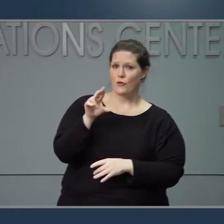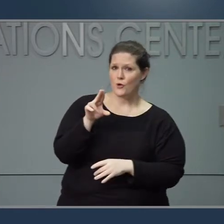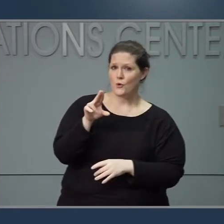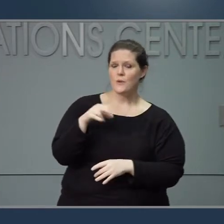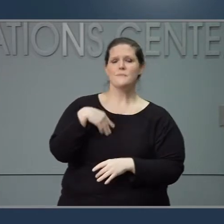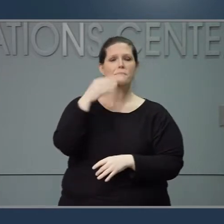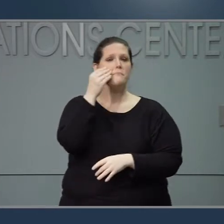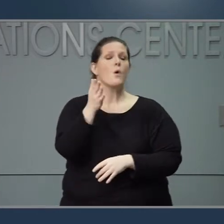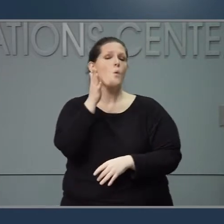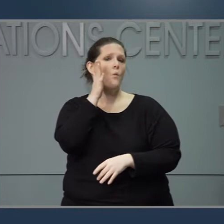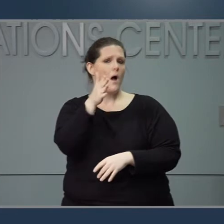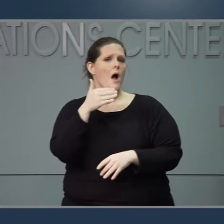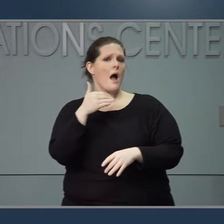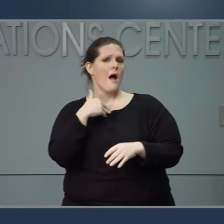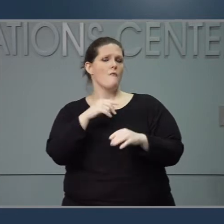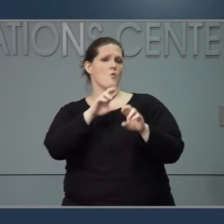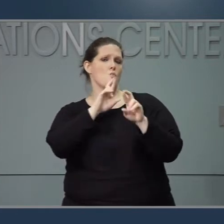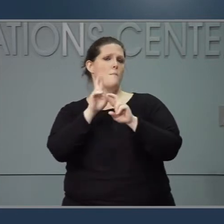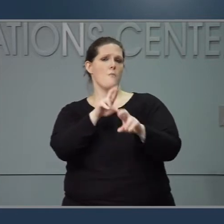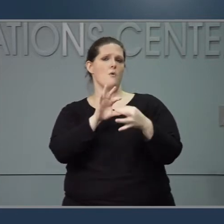OTRA. HAY MUCHAS COSAS EN EL TERRITORIO QUE EL GOBERNADOR NO